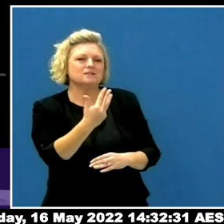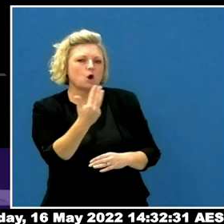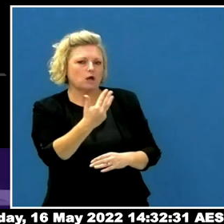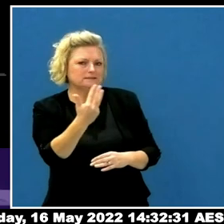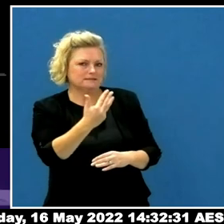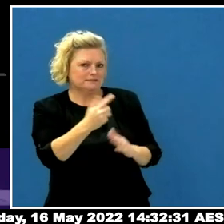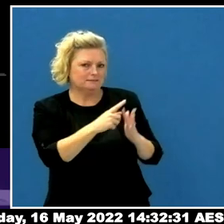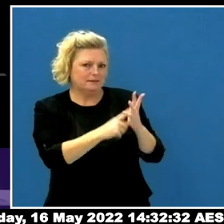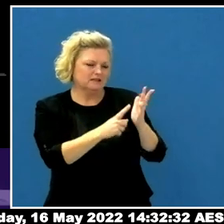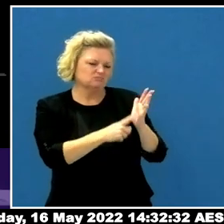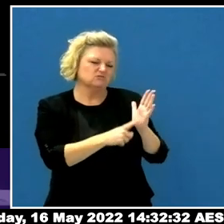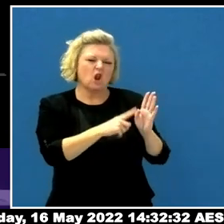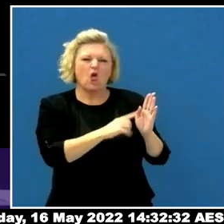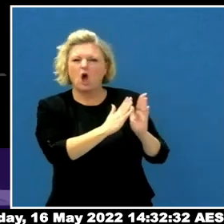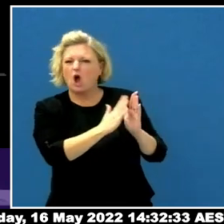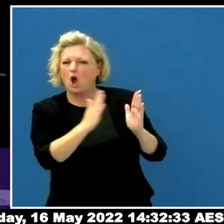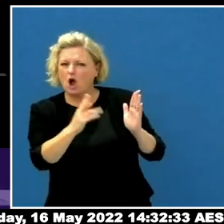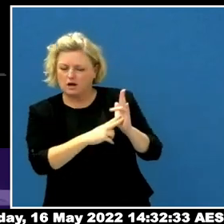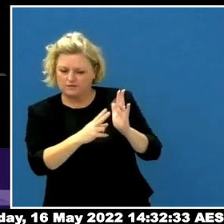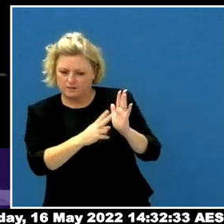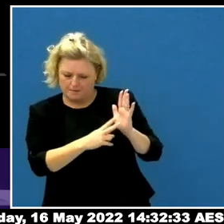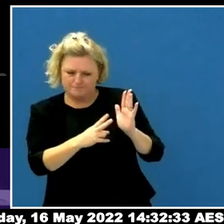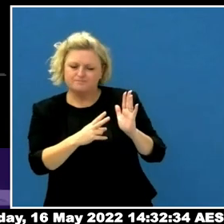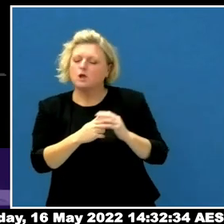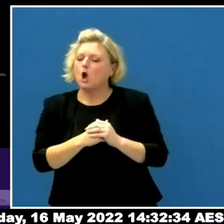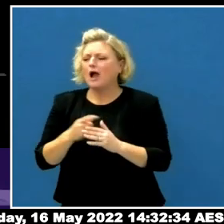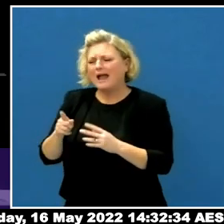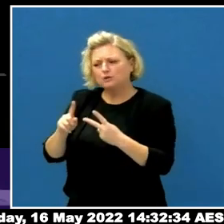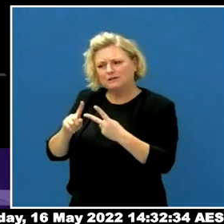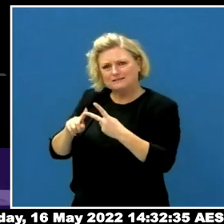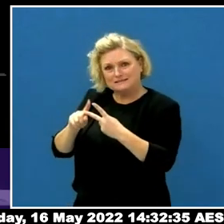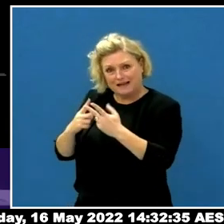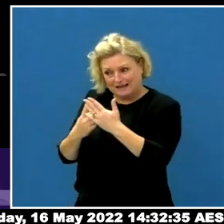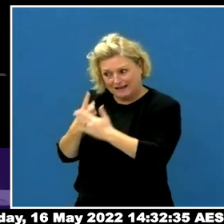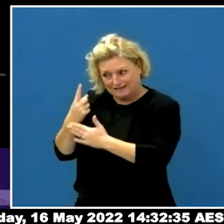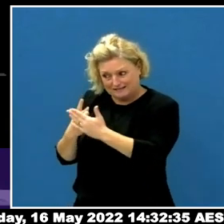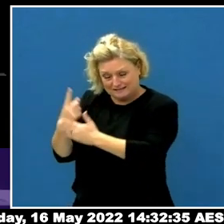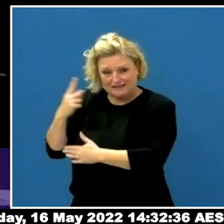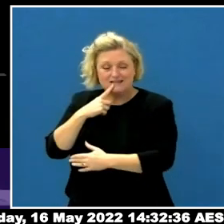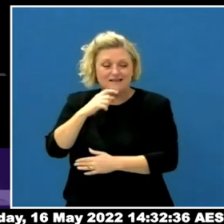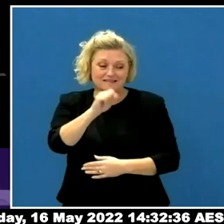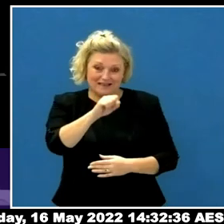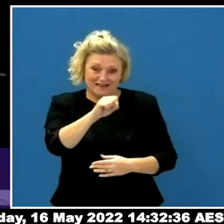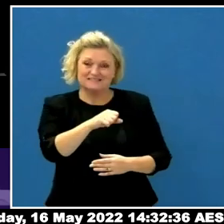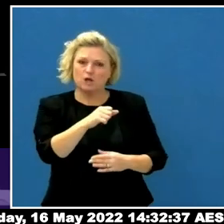There was another incident in the beginning of 2020 where Simon came home, and